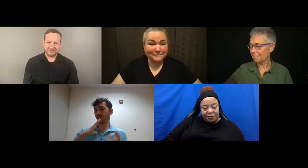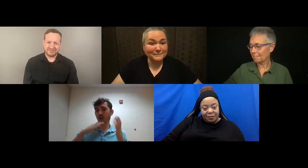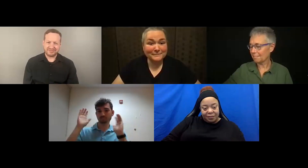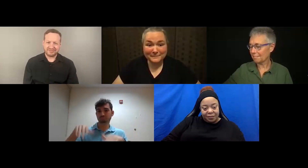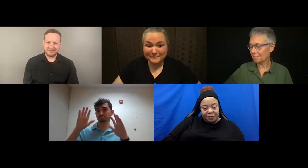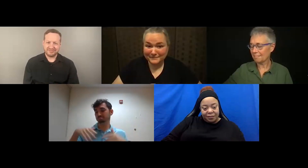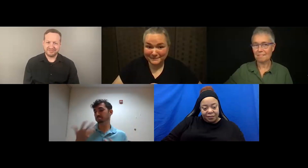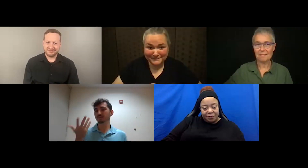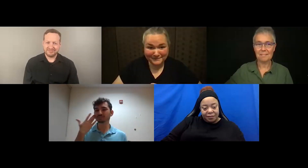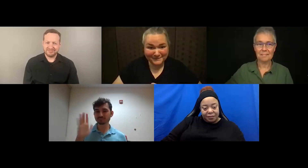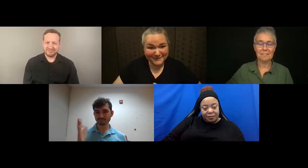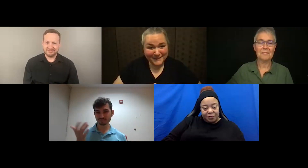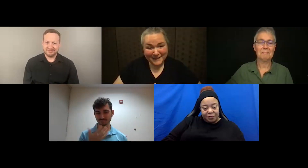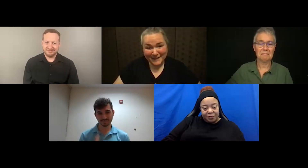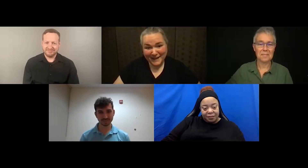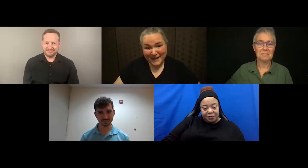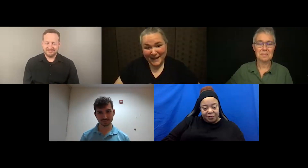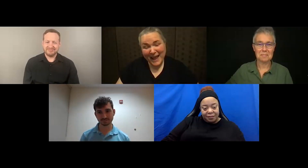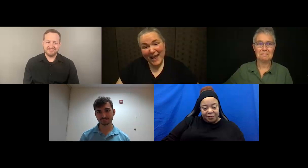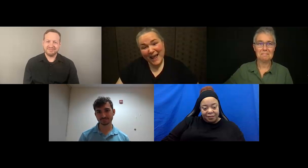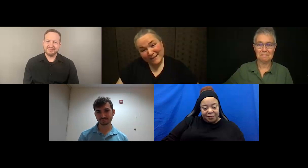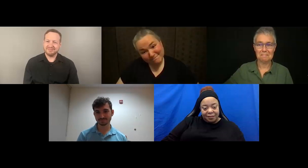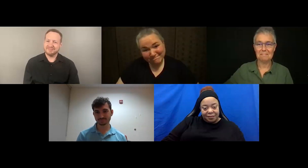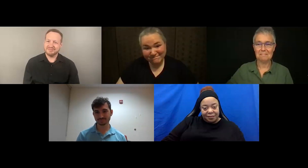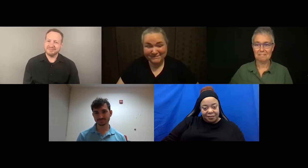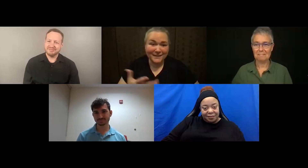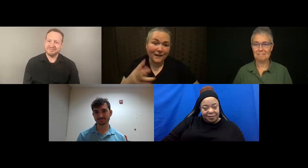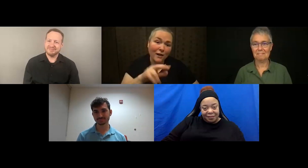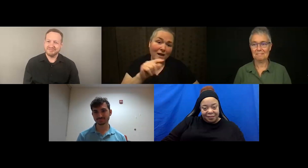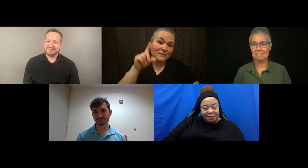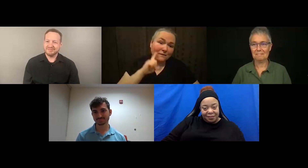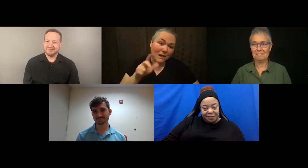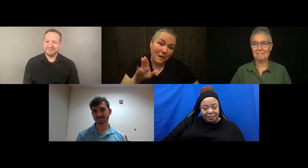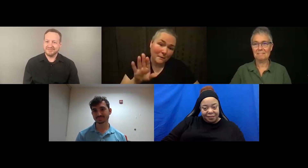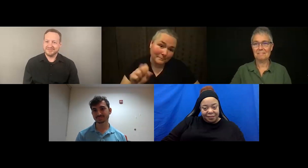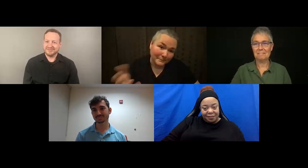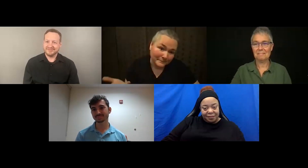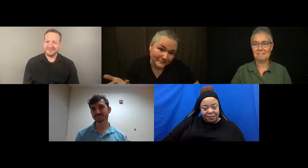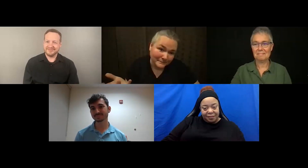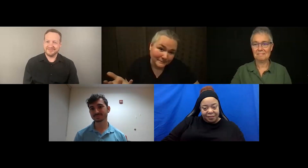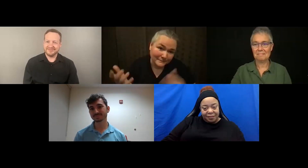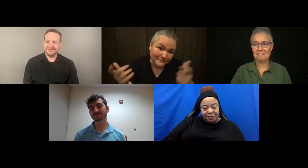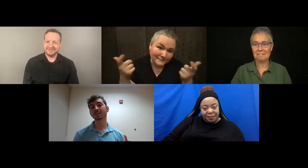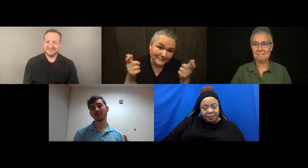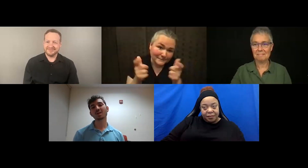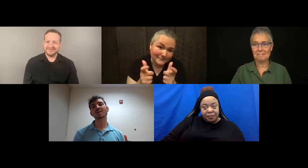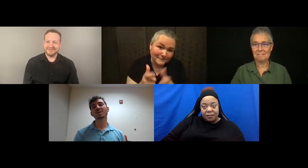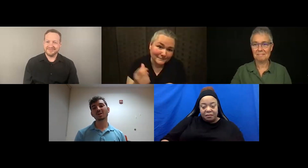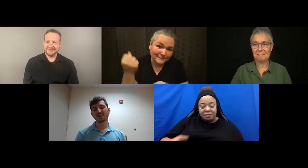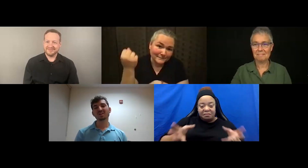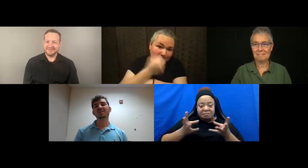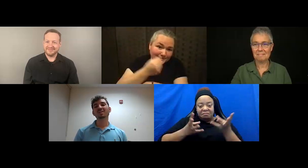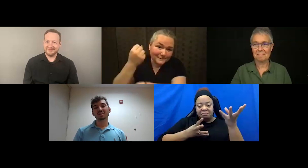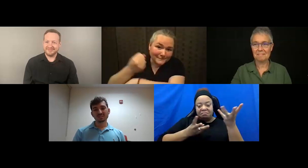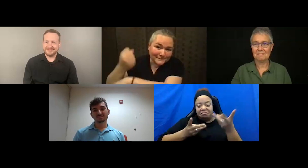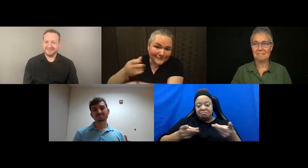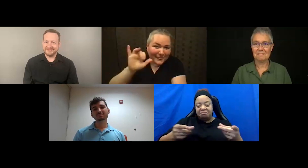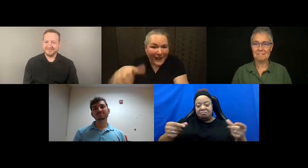AI interpreting? Let's see? Jillian: Well, Deaf Clubs have dwindled over the years,